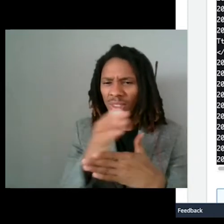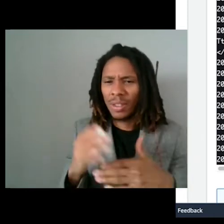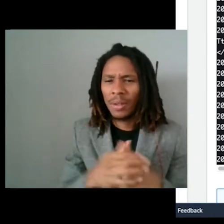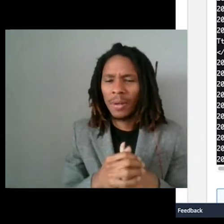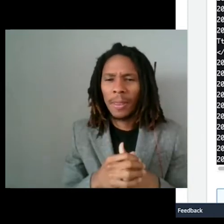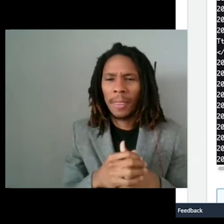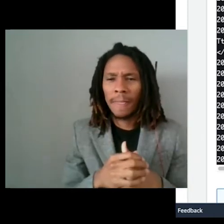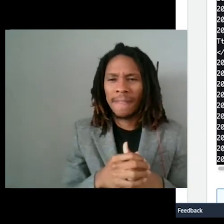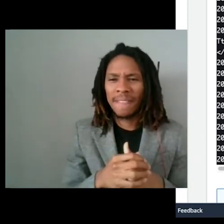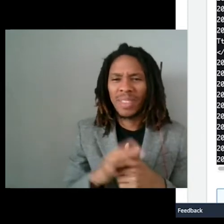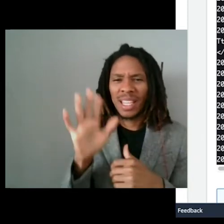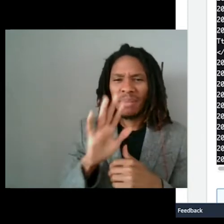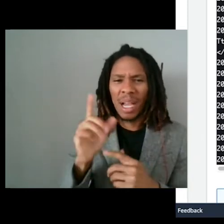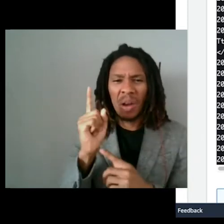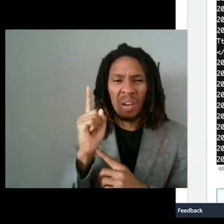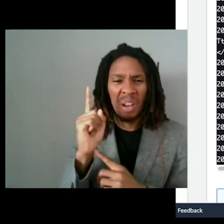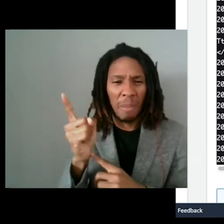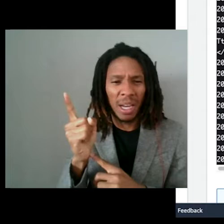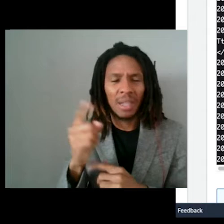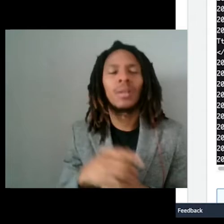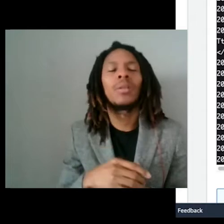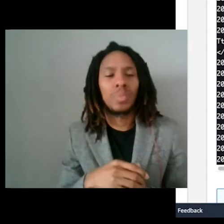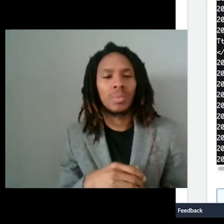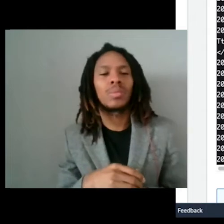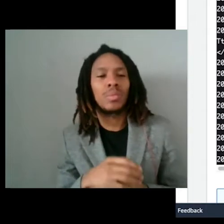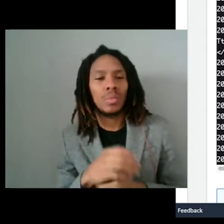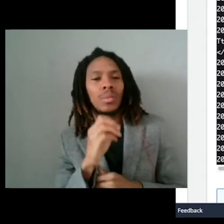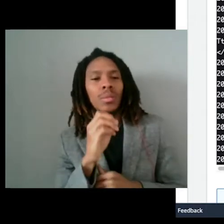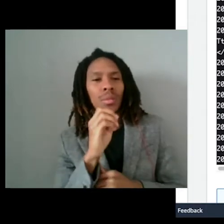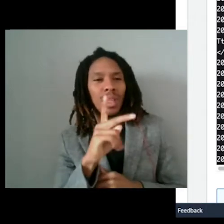About a minute. Okay, so literally about a 50% improvement.